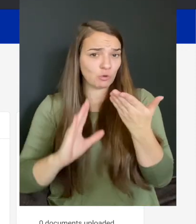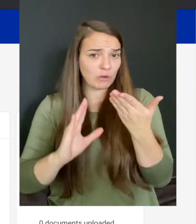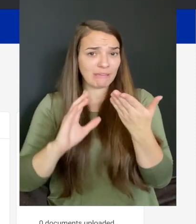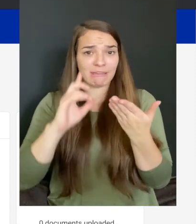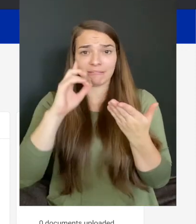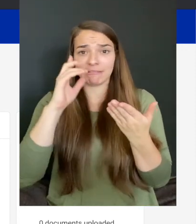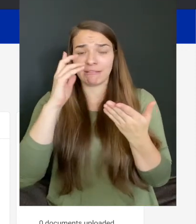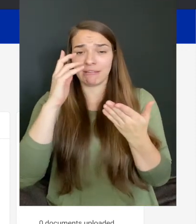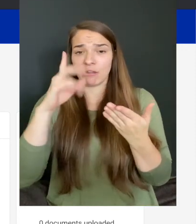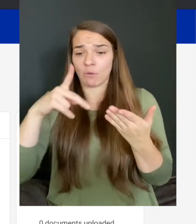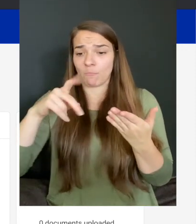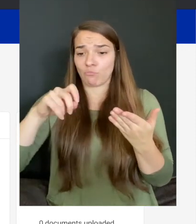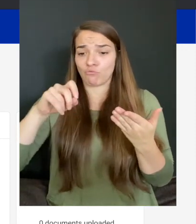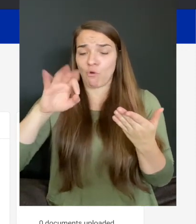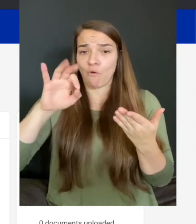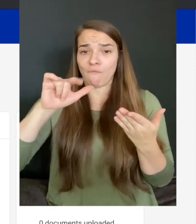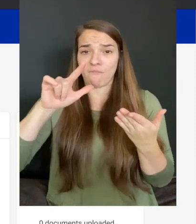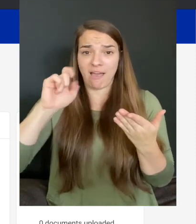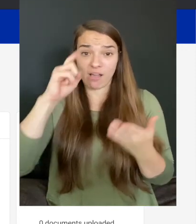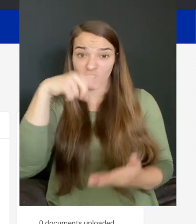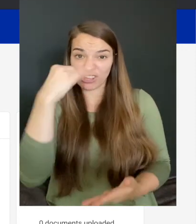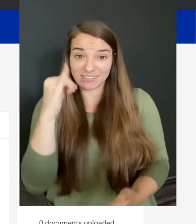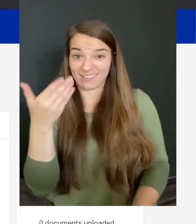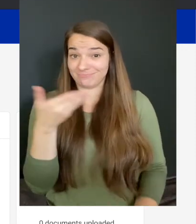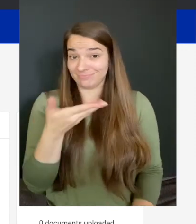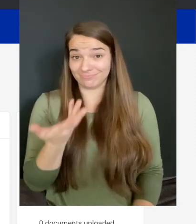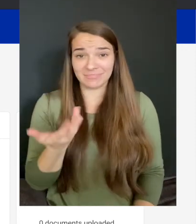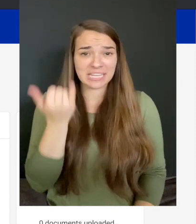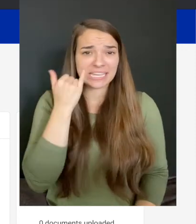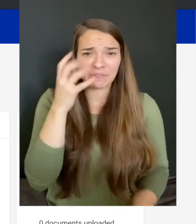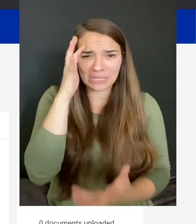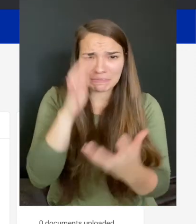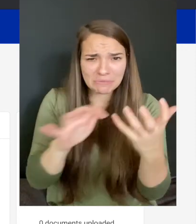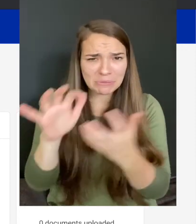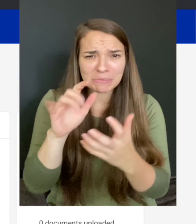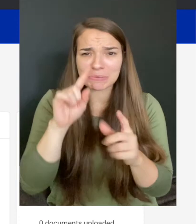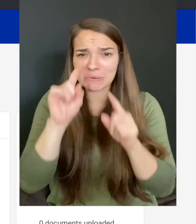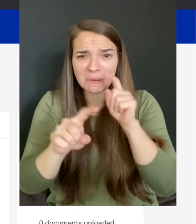If you have any questions or confused about anything on the portal, please contact whoever